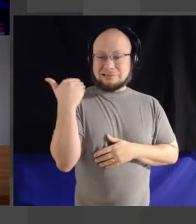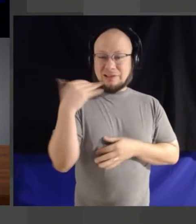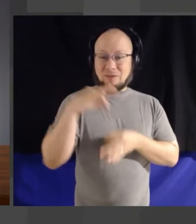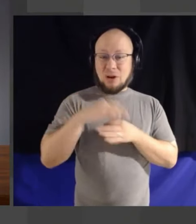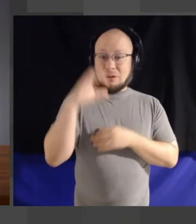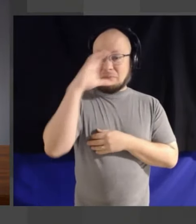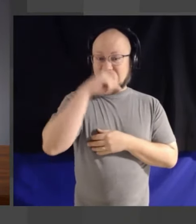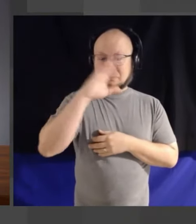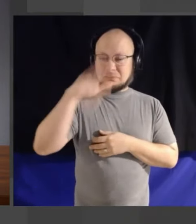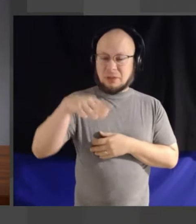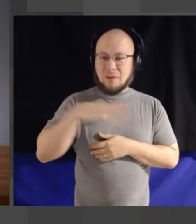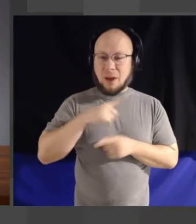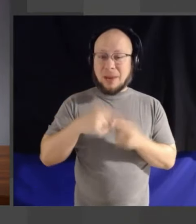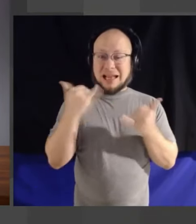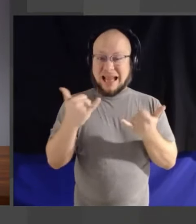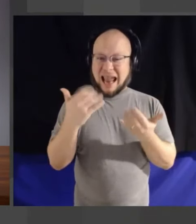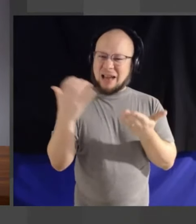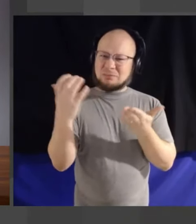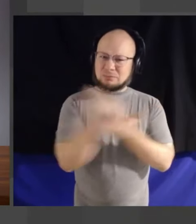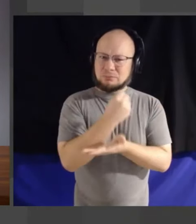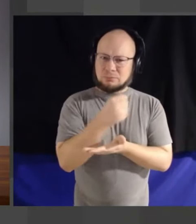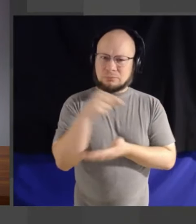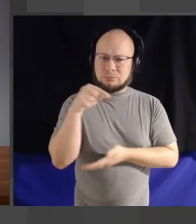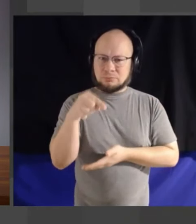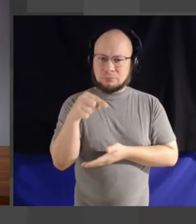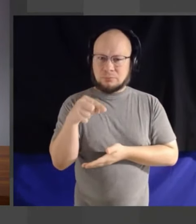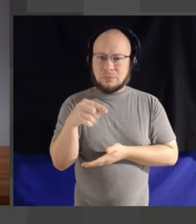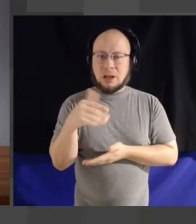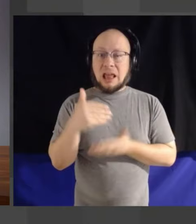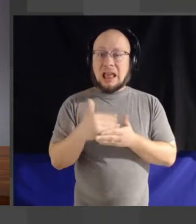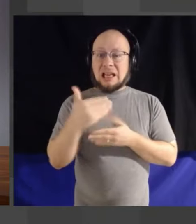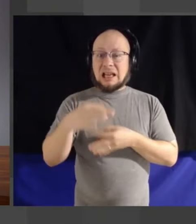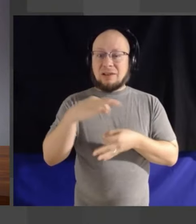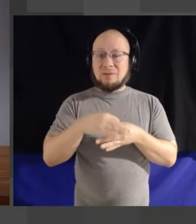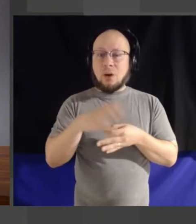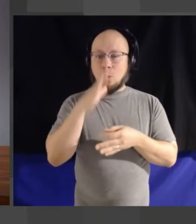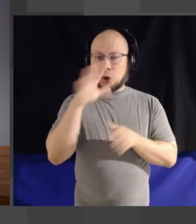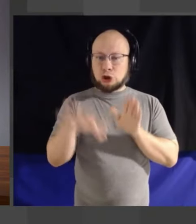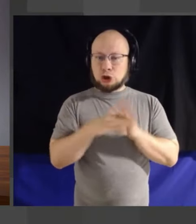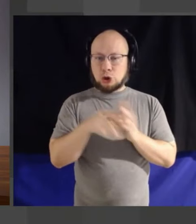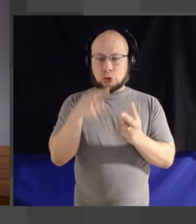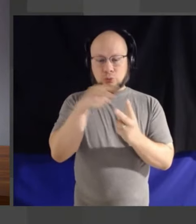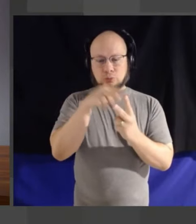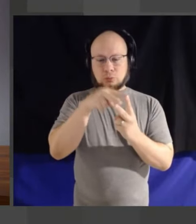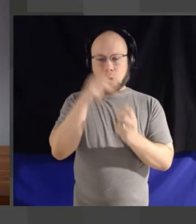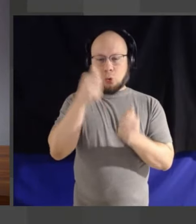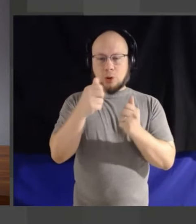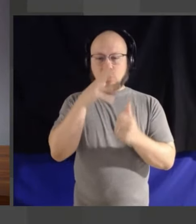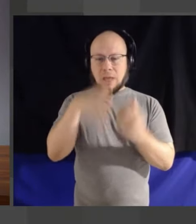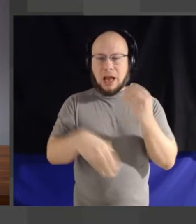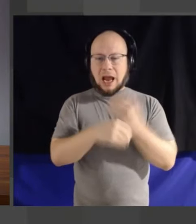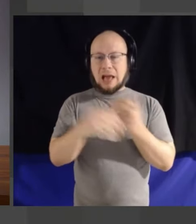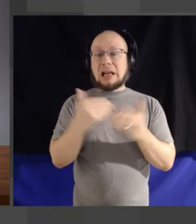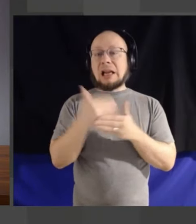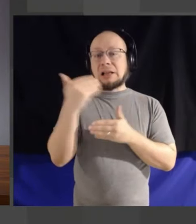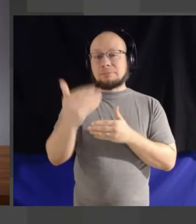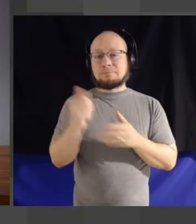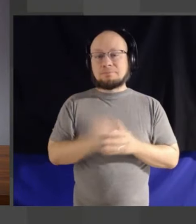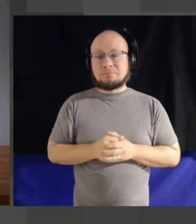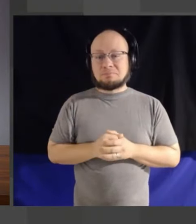IF YOU MISSED THE FIRST ROUND OF VOTING MAKE SURE YOU GET IN ON THIS ONE.